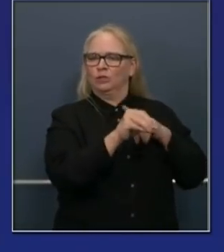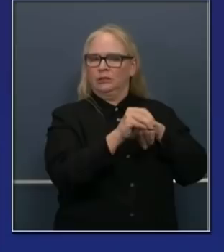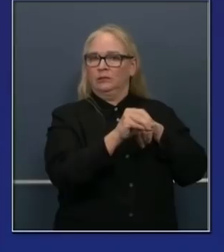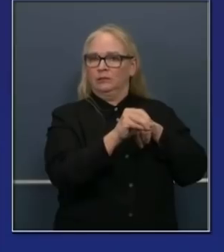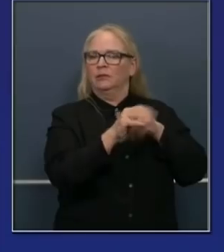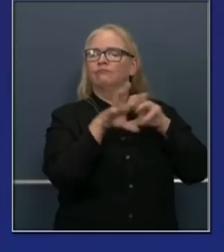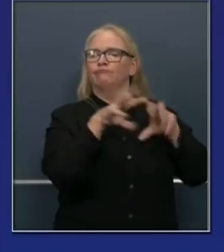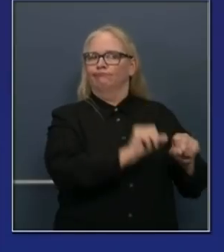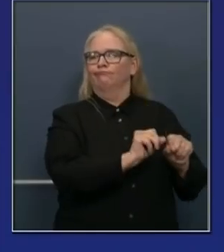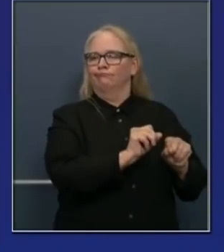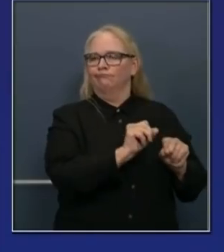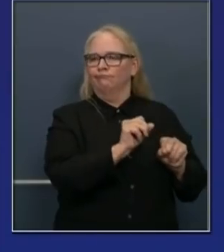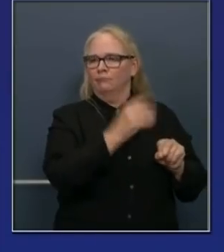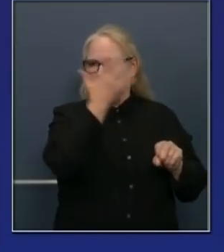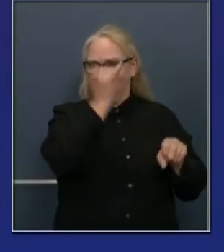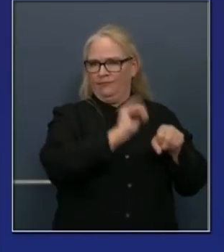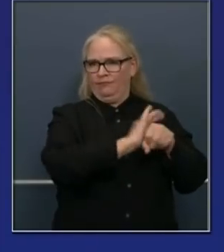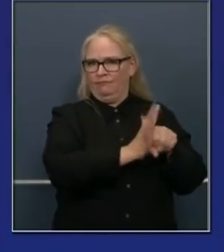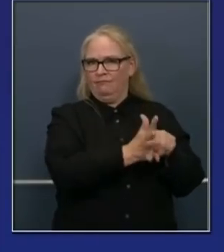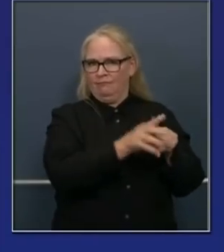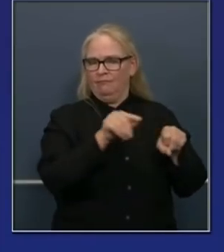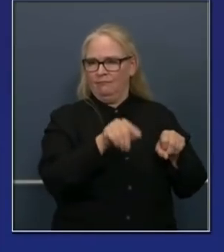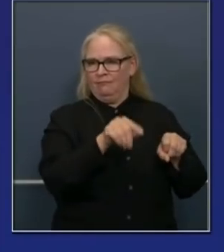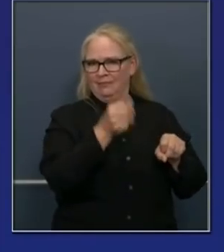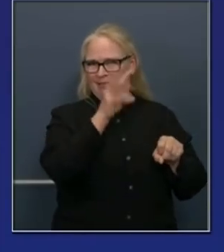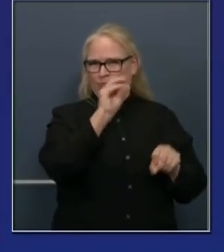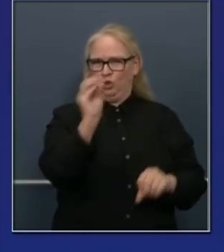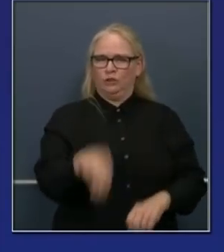TOTAL NUMBER OF PATIENTS IN OUR TOTAL POPULATION AROUND OUR